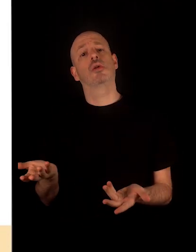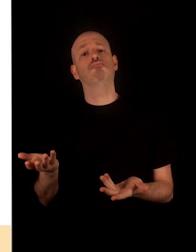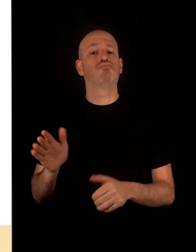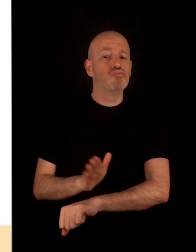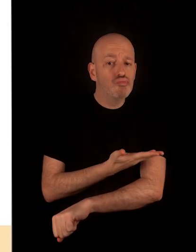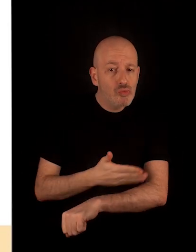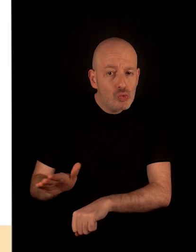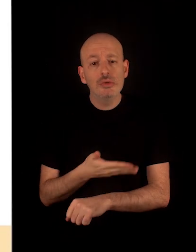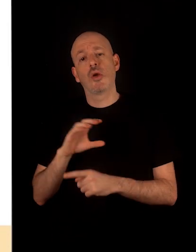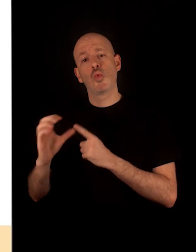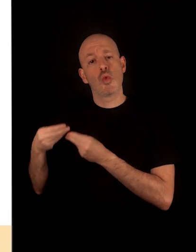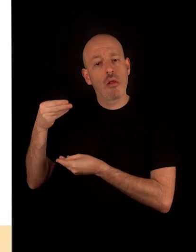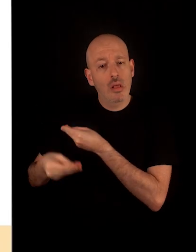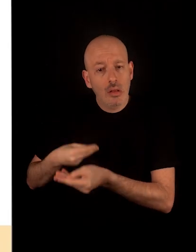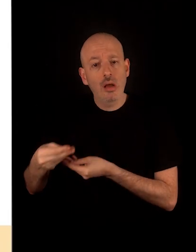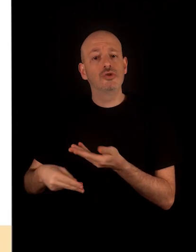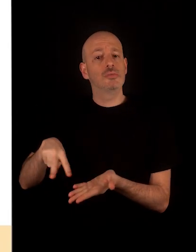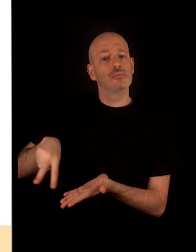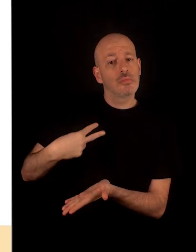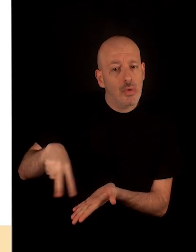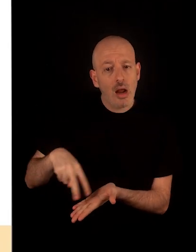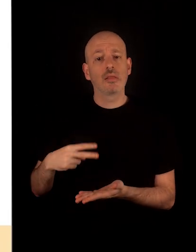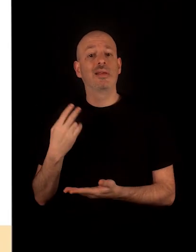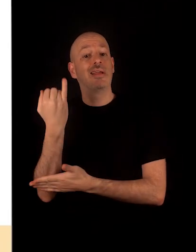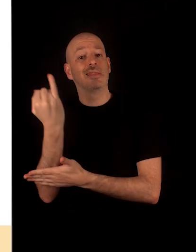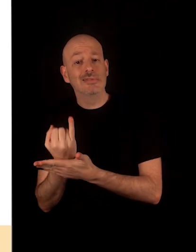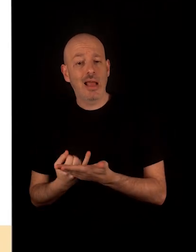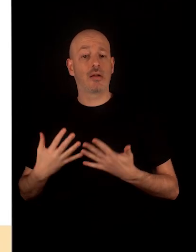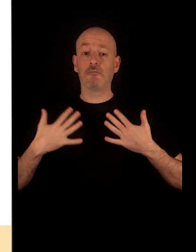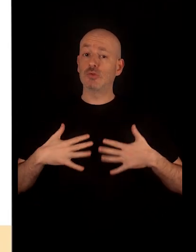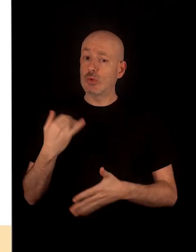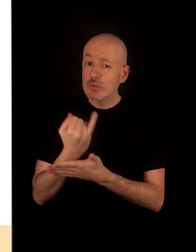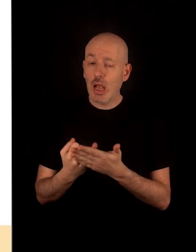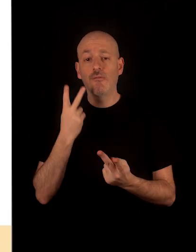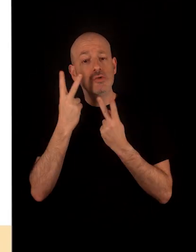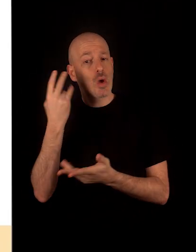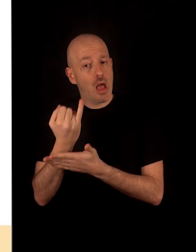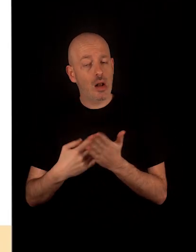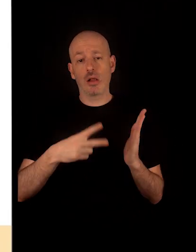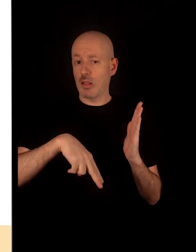They are active in an eligible sector and they have the capacity to host a residency project.